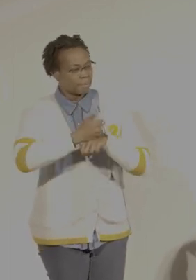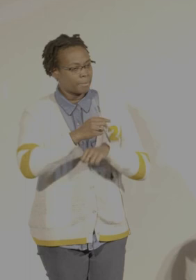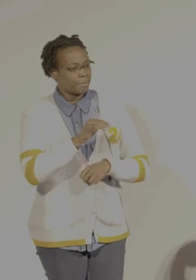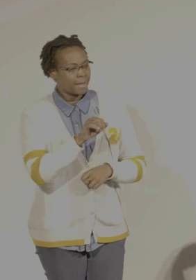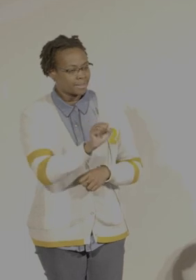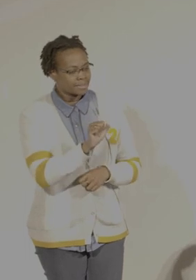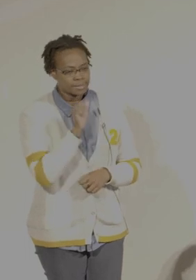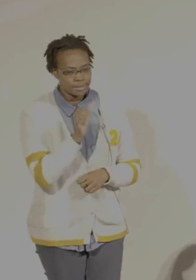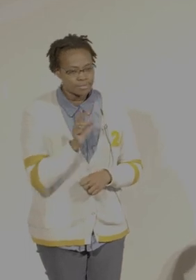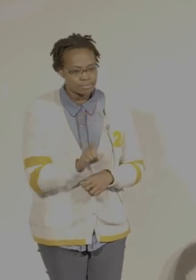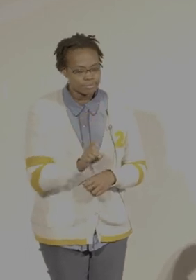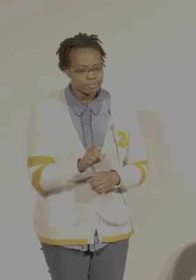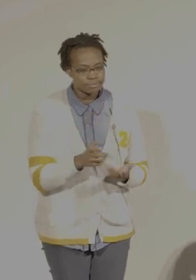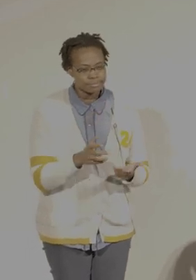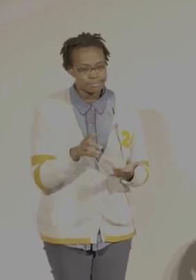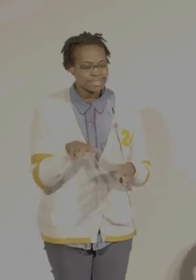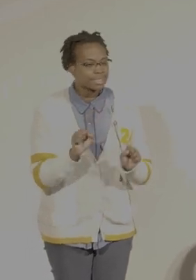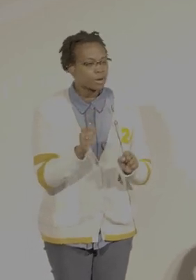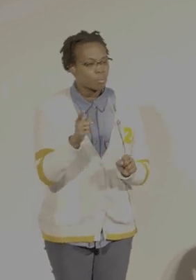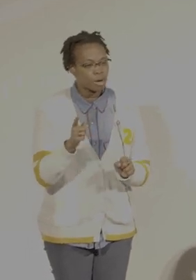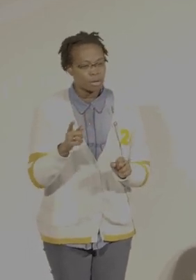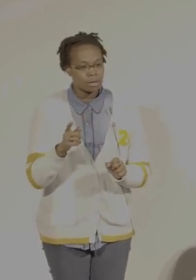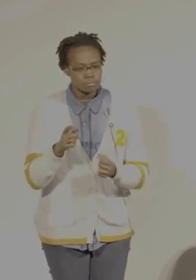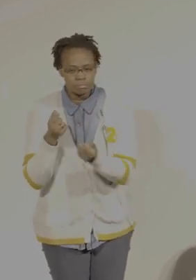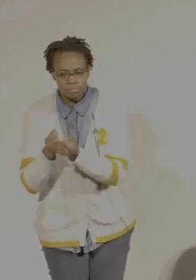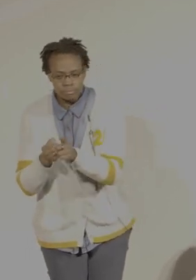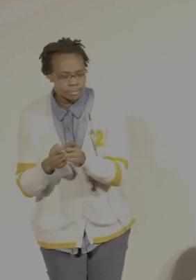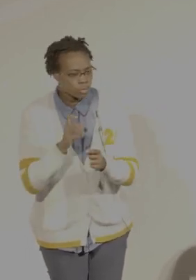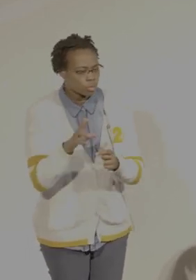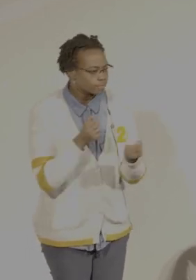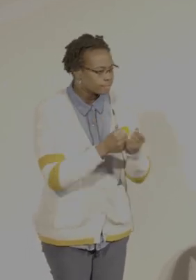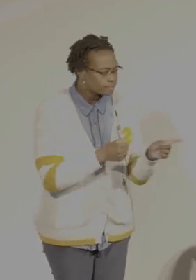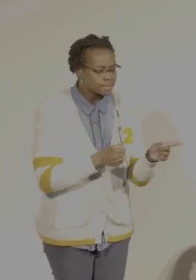not necessarily having to take one side or the other but I think that that is...